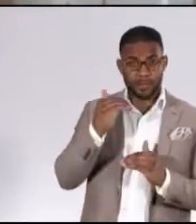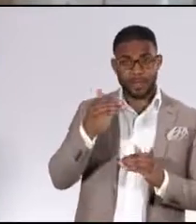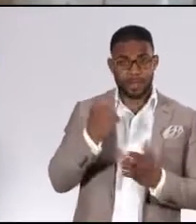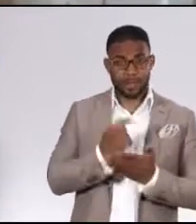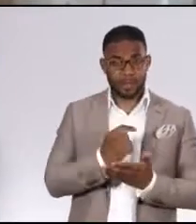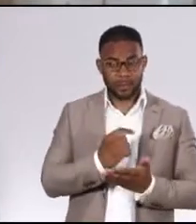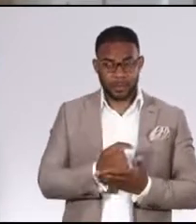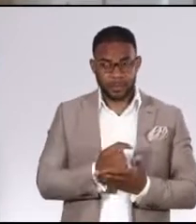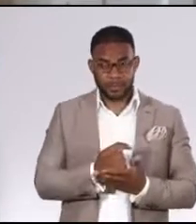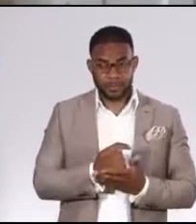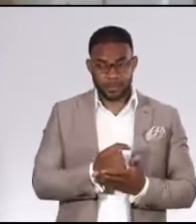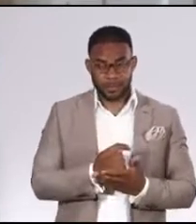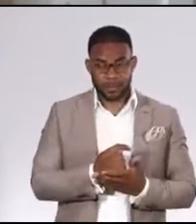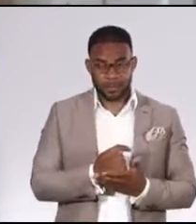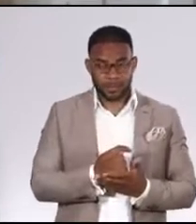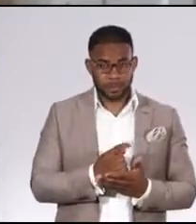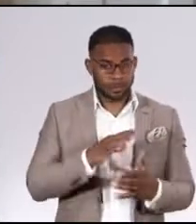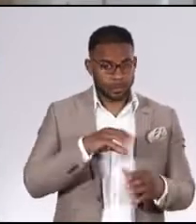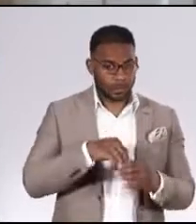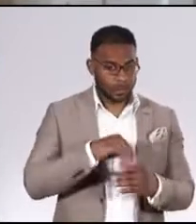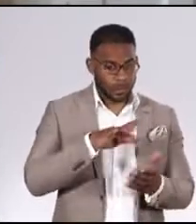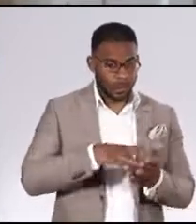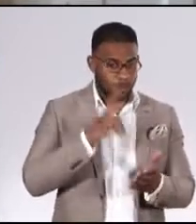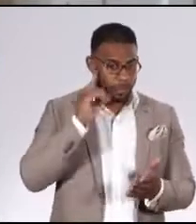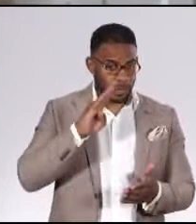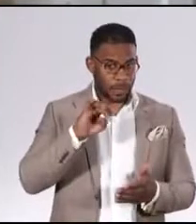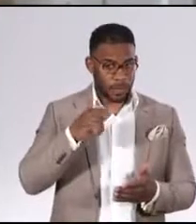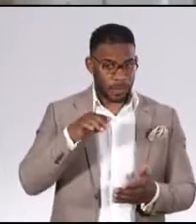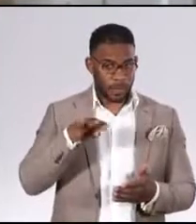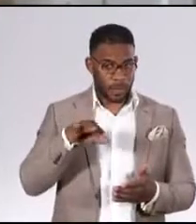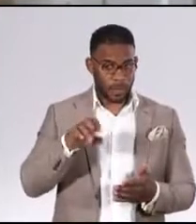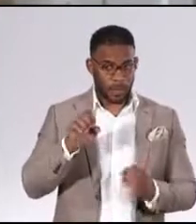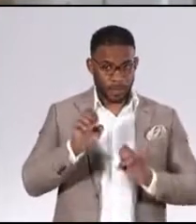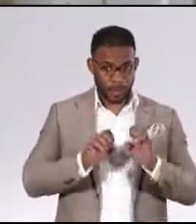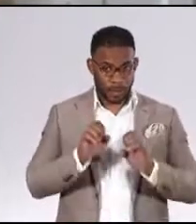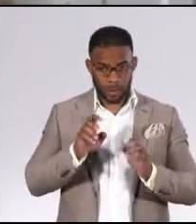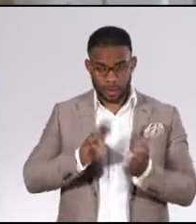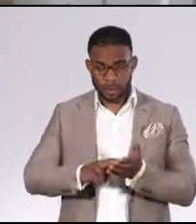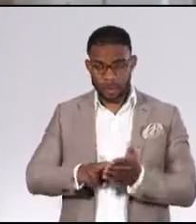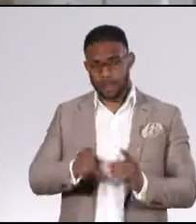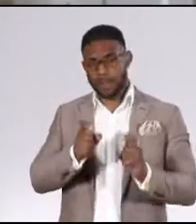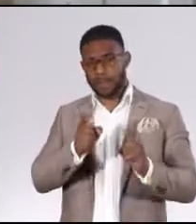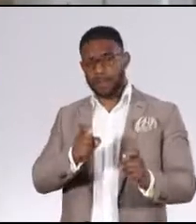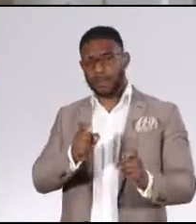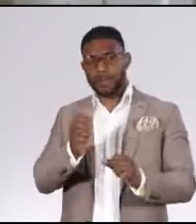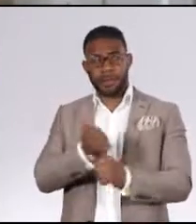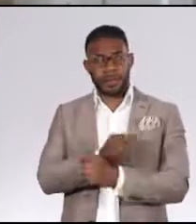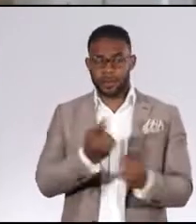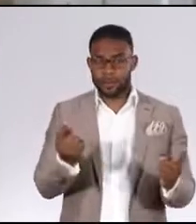um uh within the center for biological evaluation and research to give everyone uh a sense of